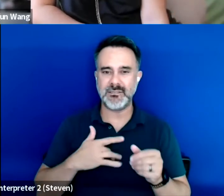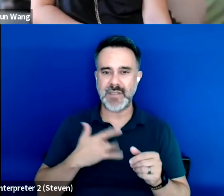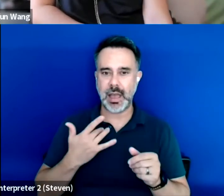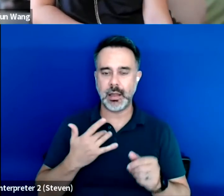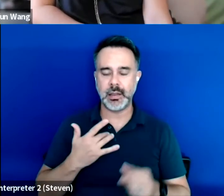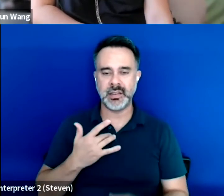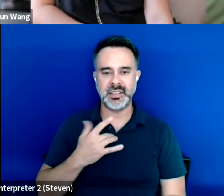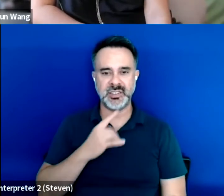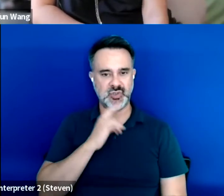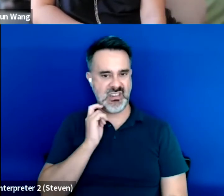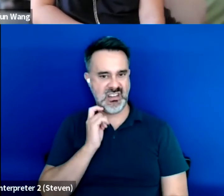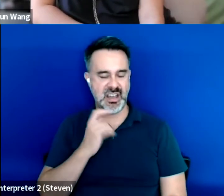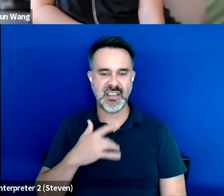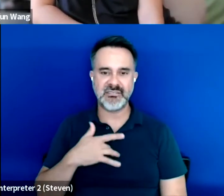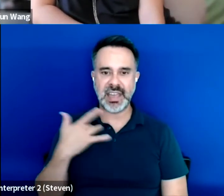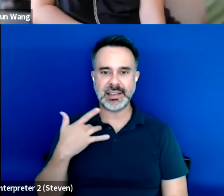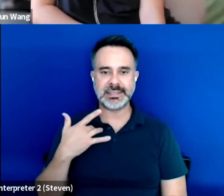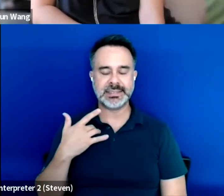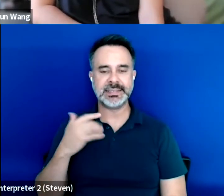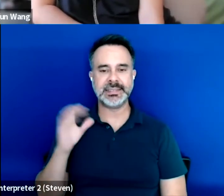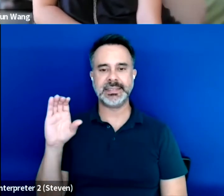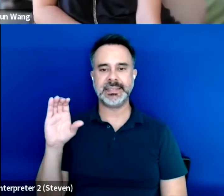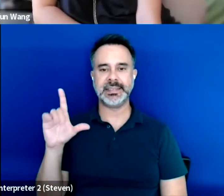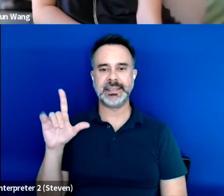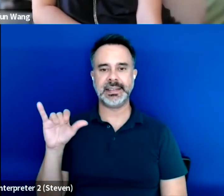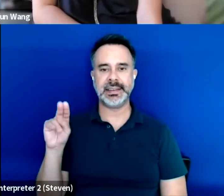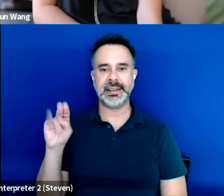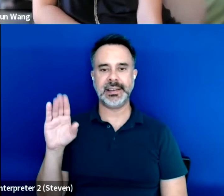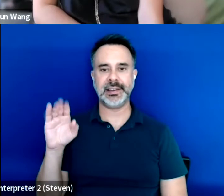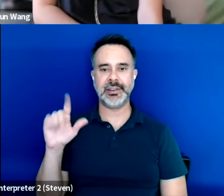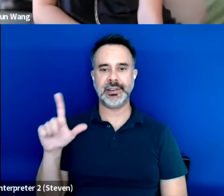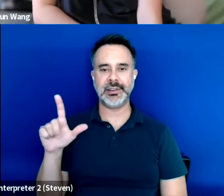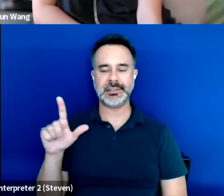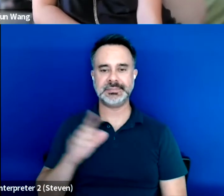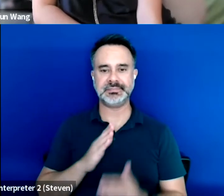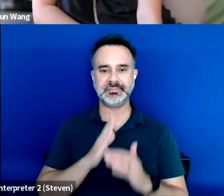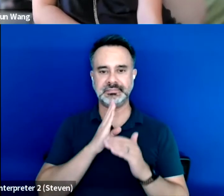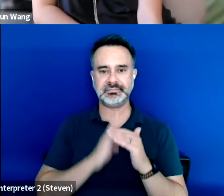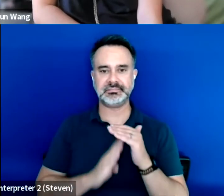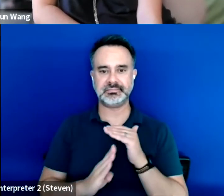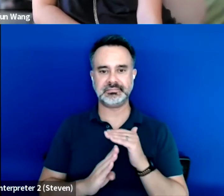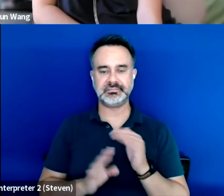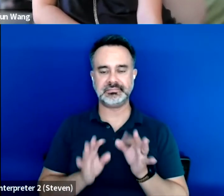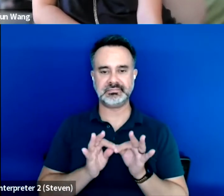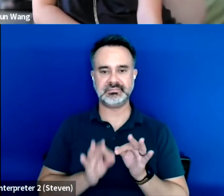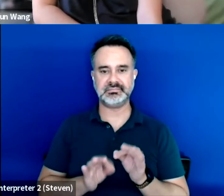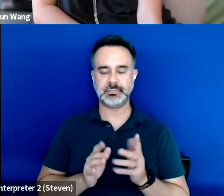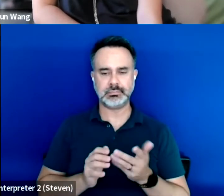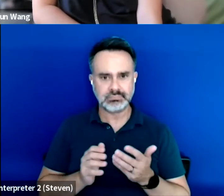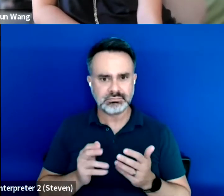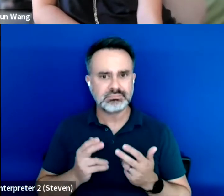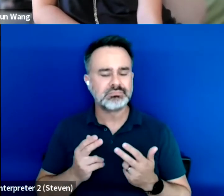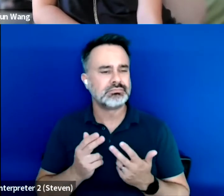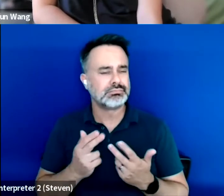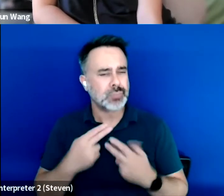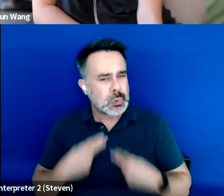And Stephanie, your background as a journalist. I think both of -- both of your backgrounds, and Alice's background as --